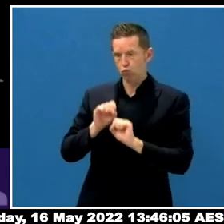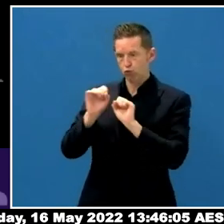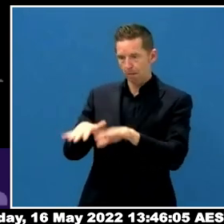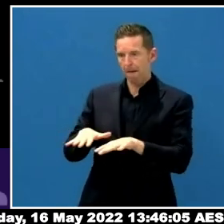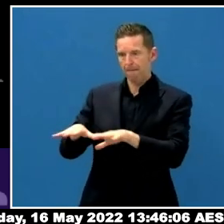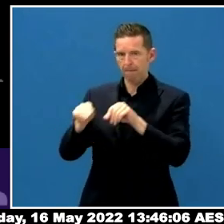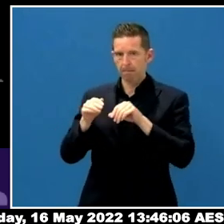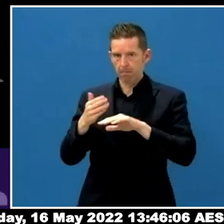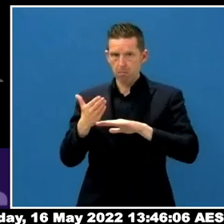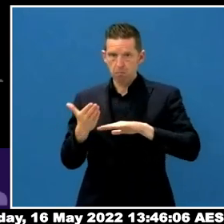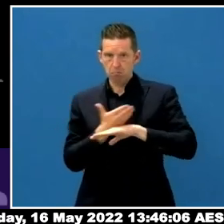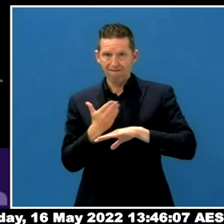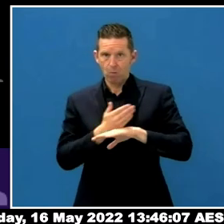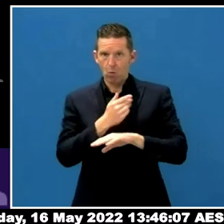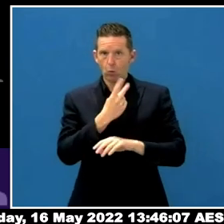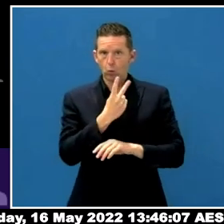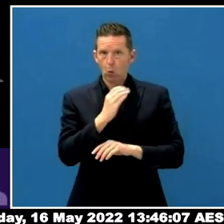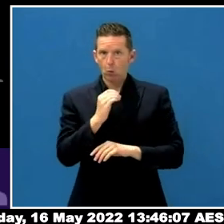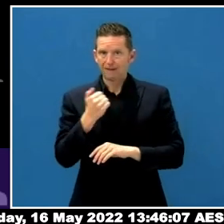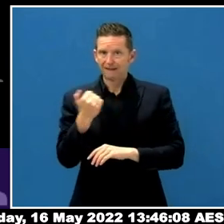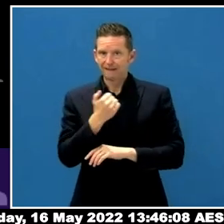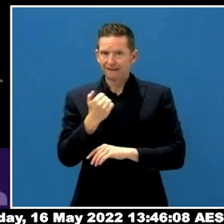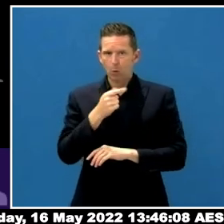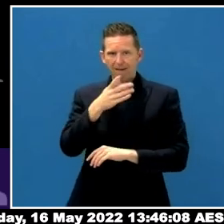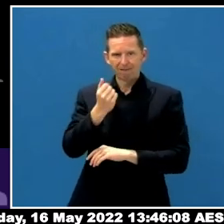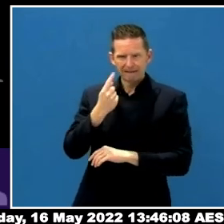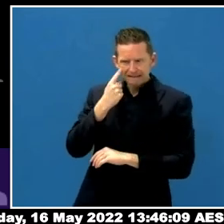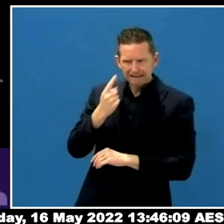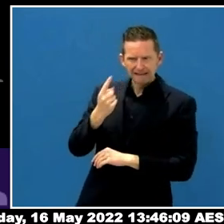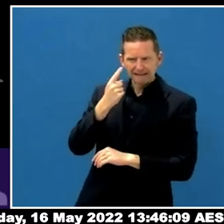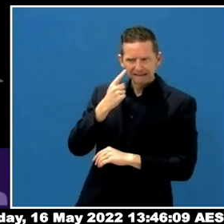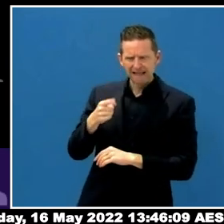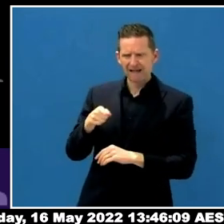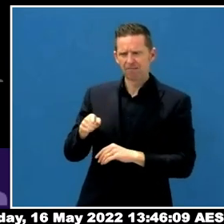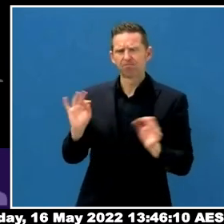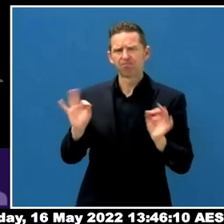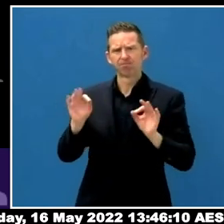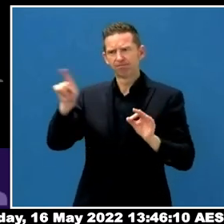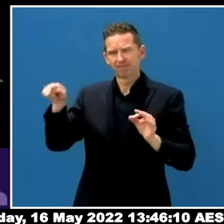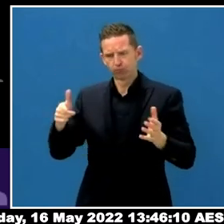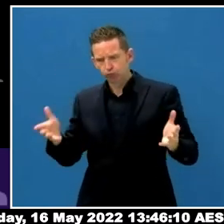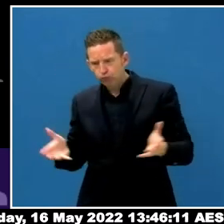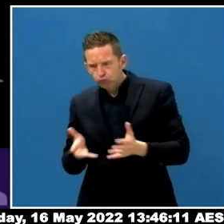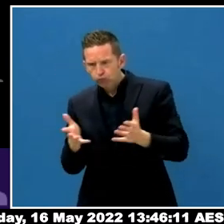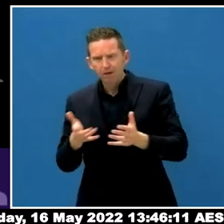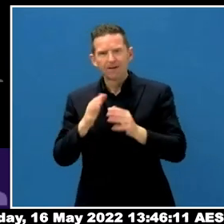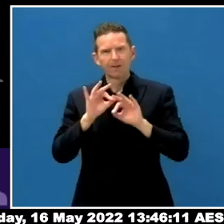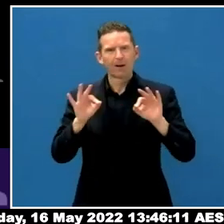that he wasn't being encouraged or even being allowed to use his augmentative and